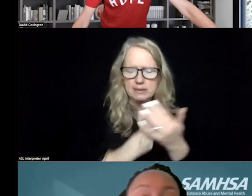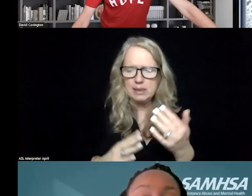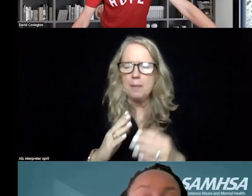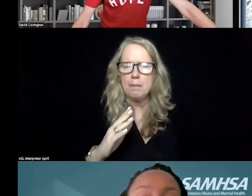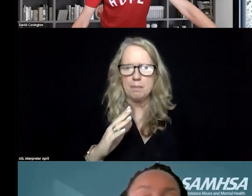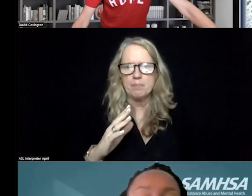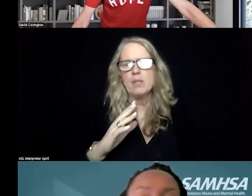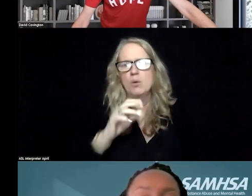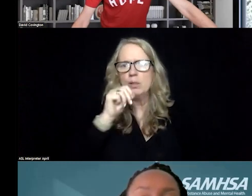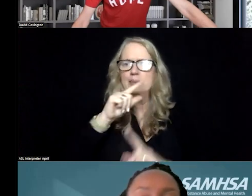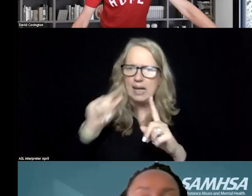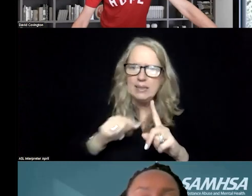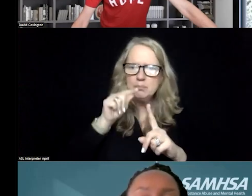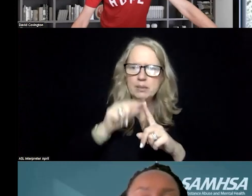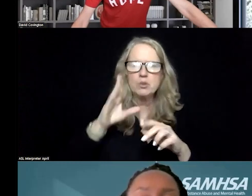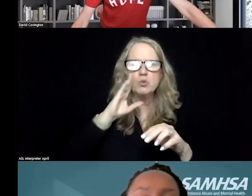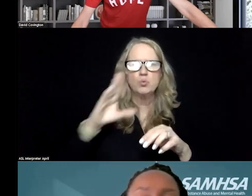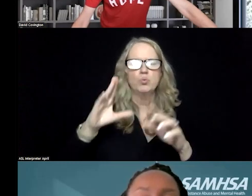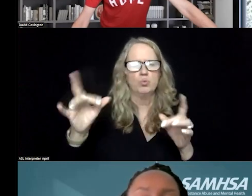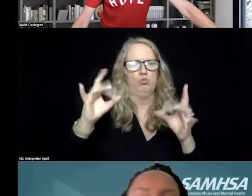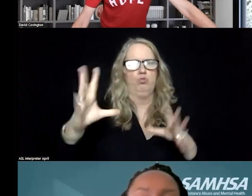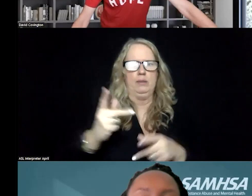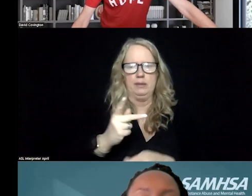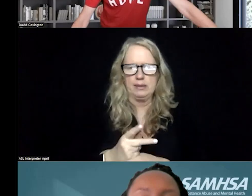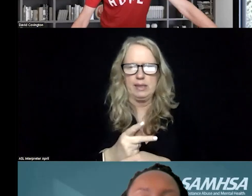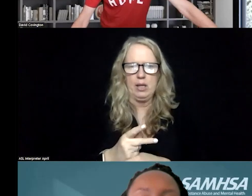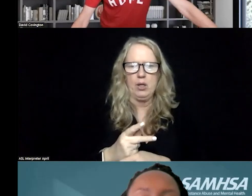NOT SPECIFIC TO TO CRISIS CARE AS CENTERED HERE,